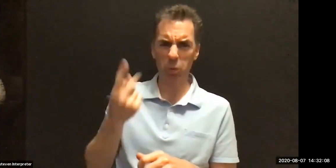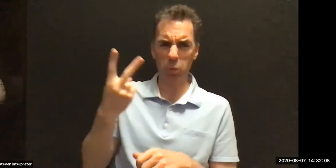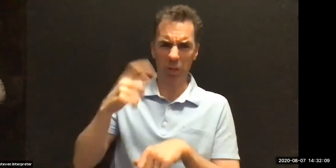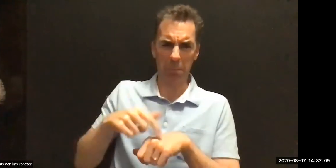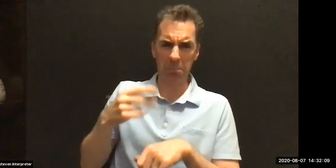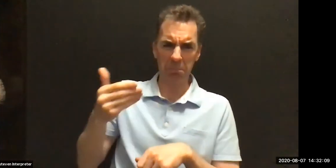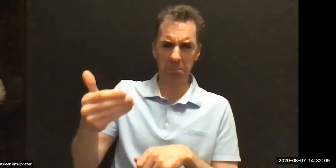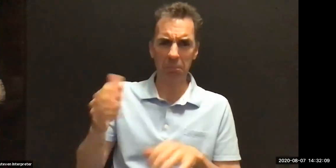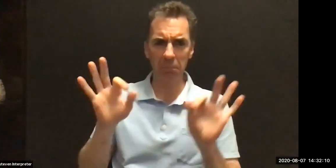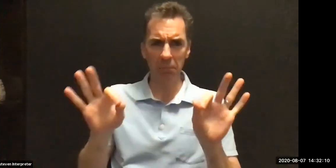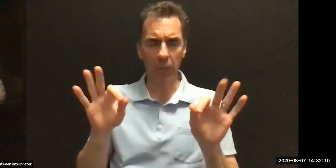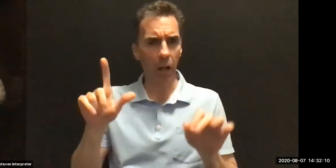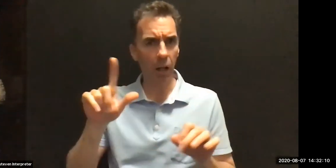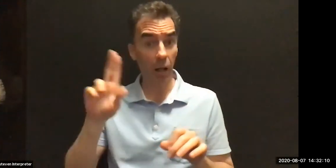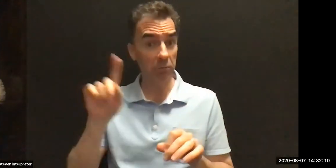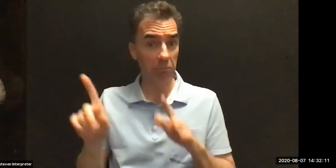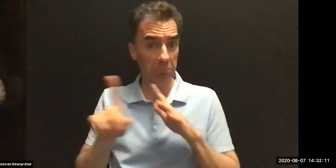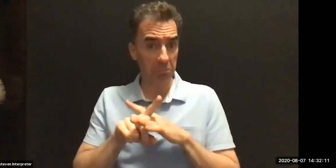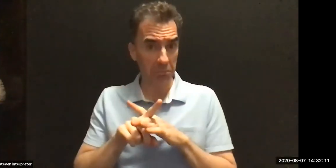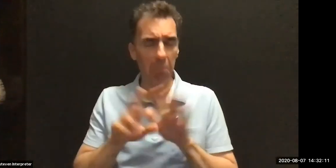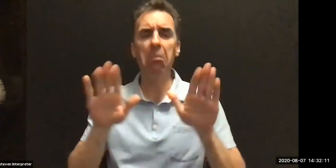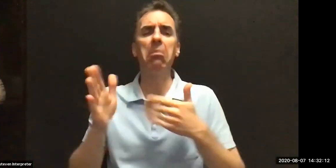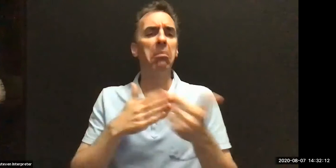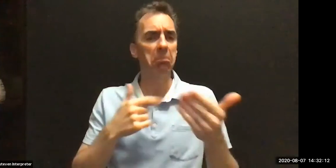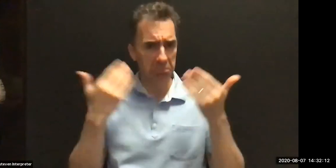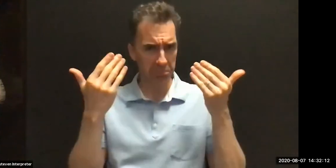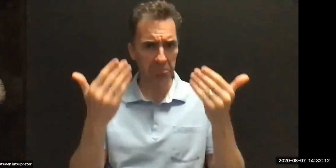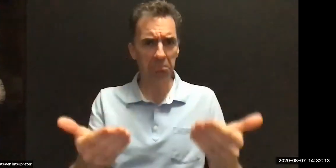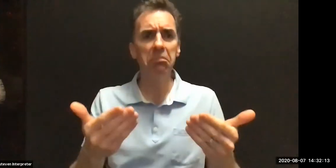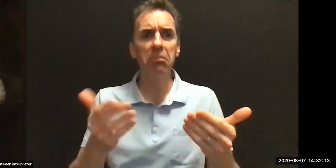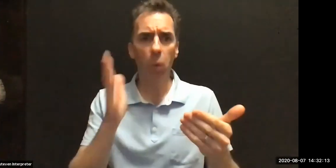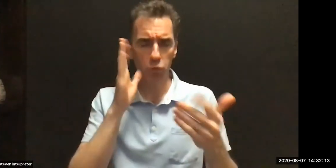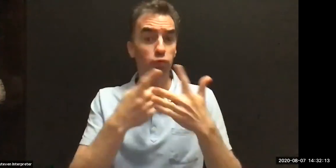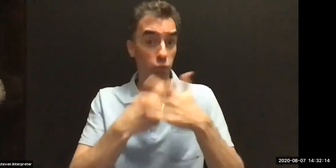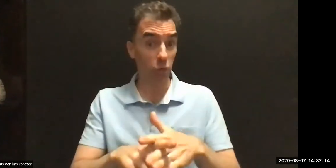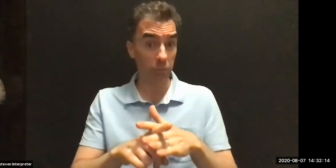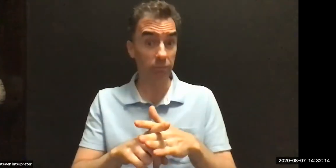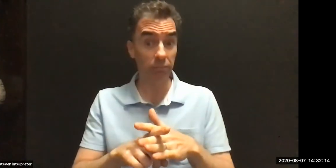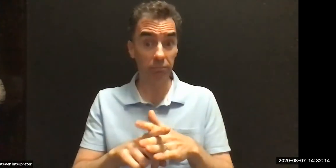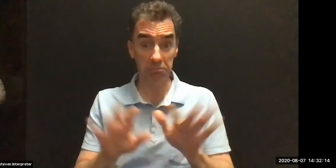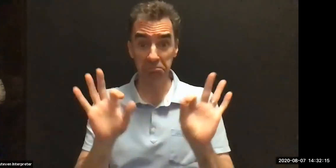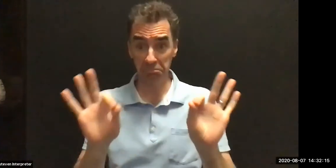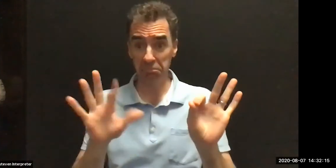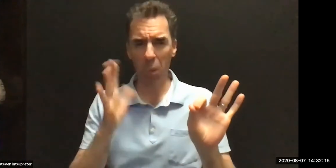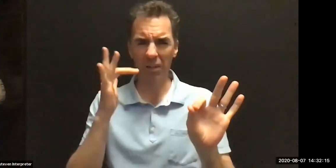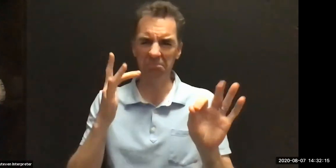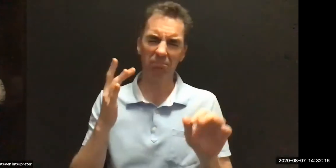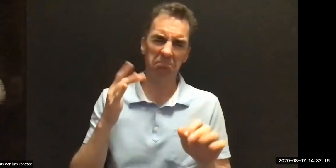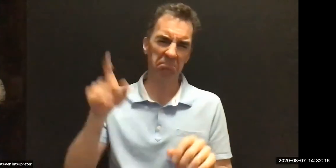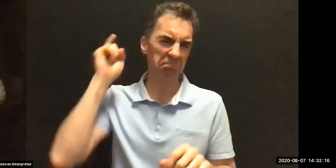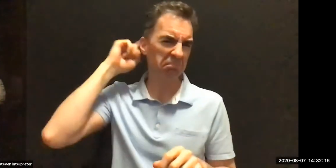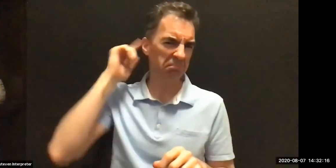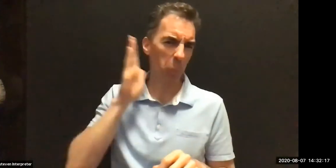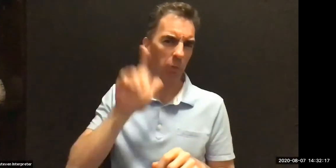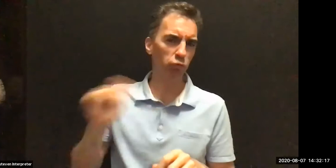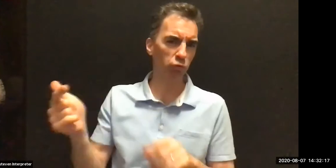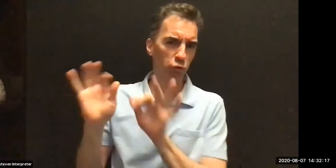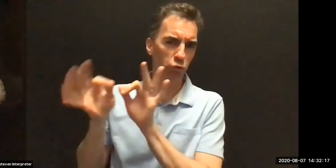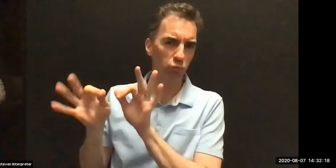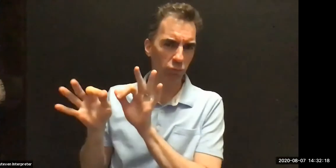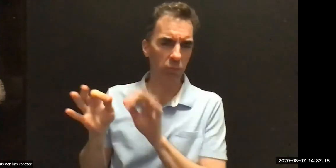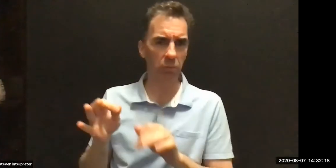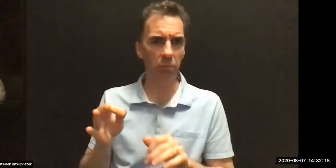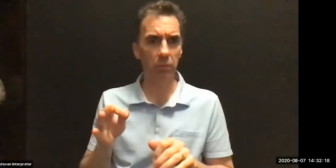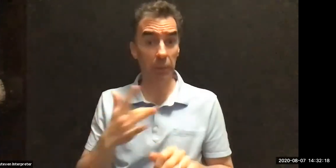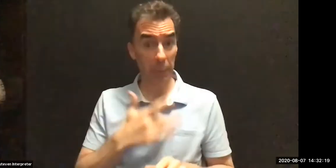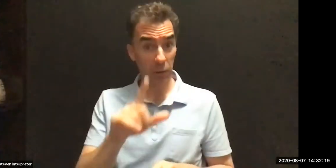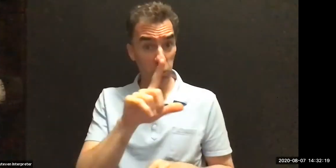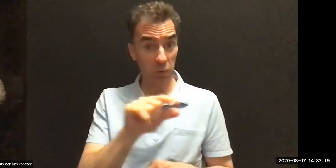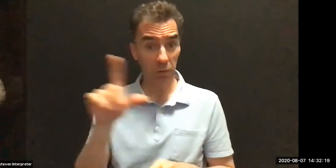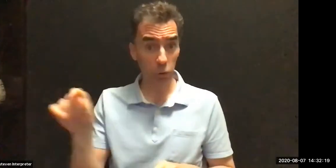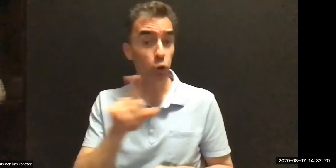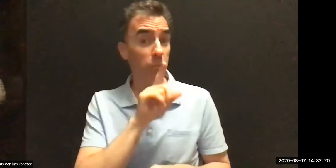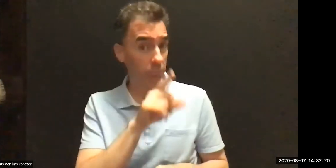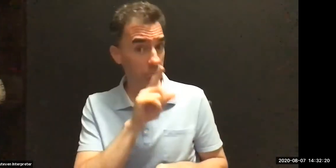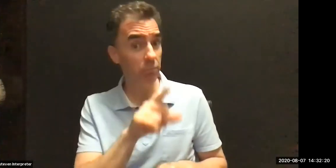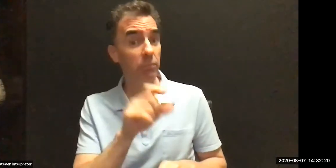Susi Nitzel: It looks like she's not here yet, but we're going to go ahead and get started. Anyhow, because she'll be joining us. And as I understand that Stephen is 20 minute intervals and then you switch. Correct.